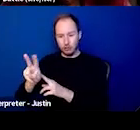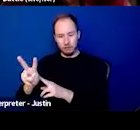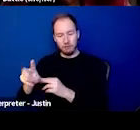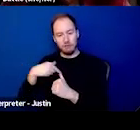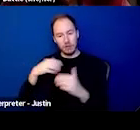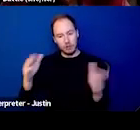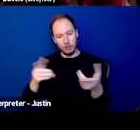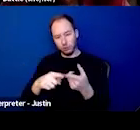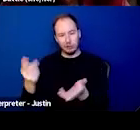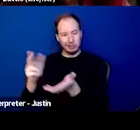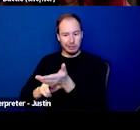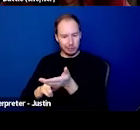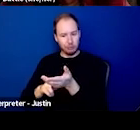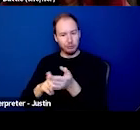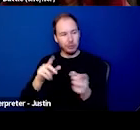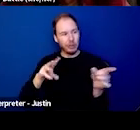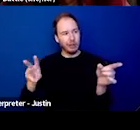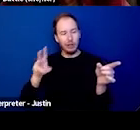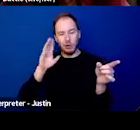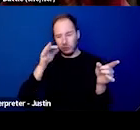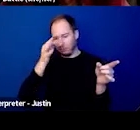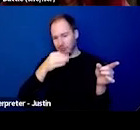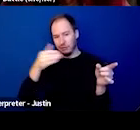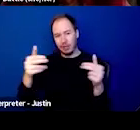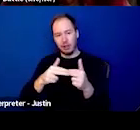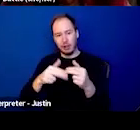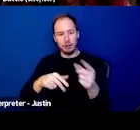And the link will be here on the next slide. There it is.